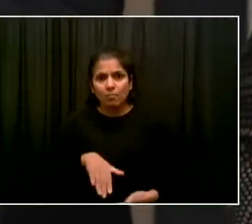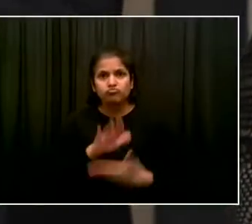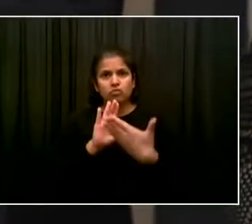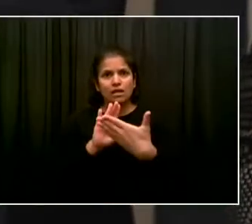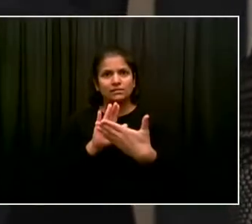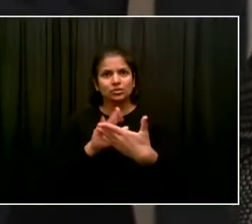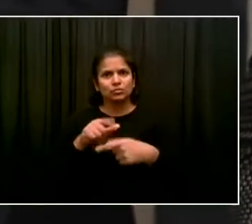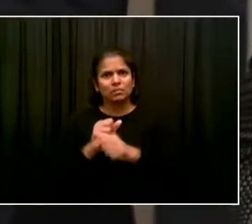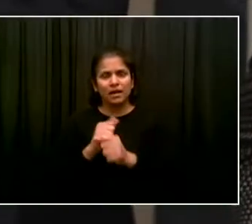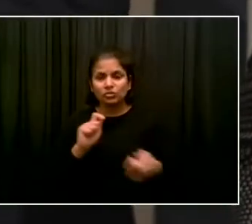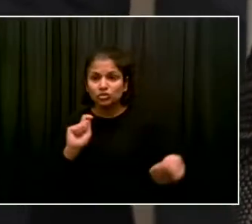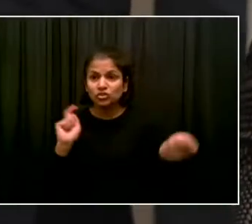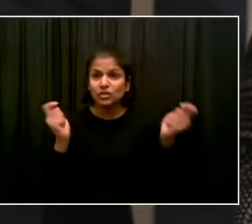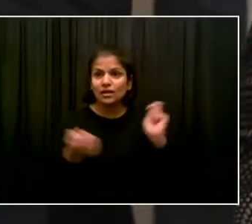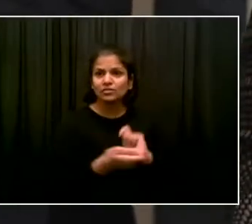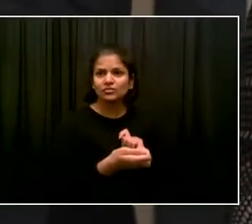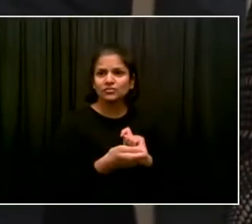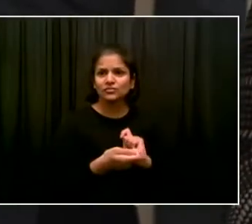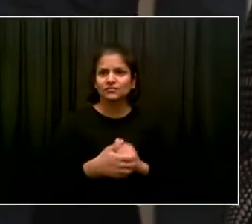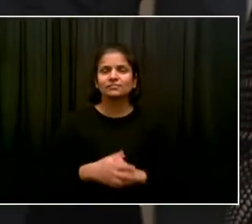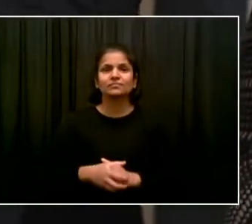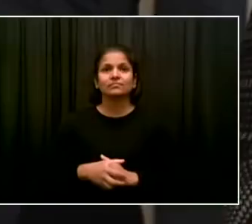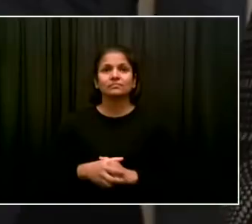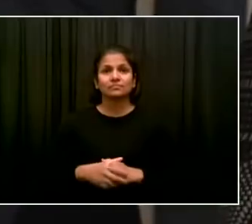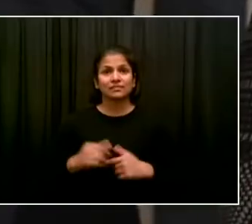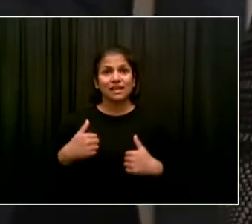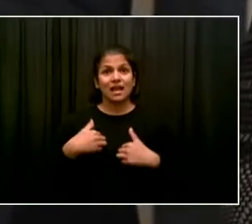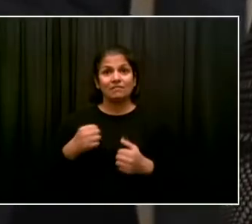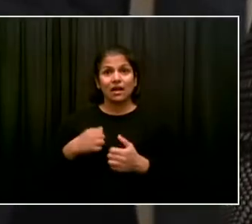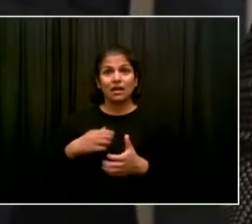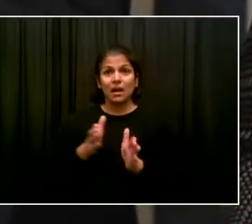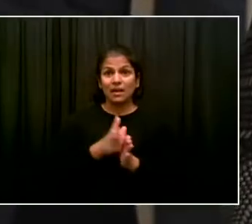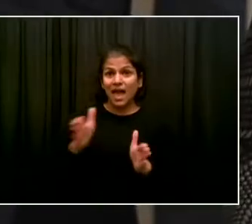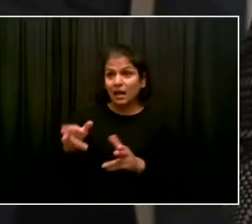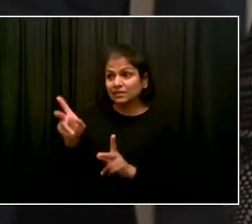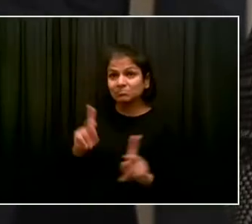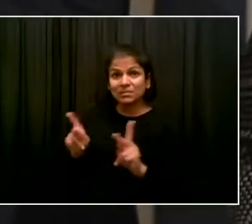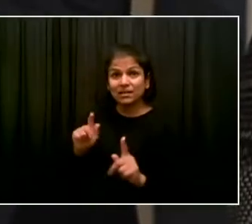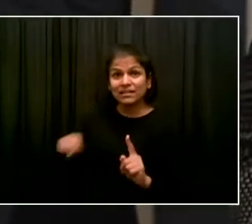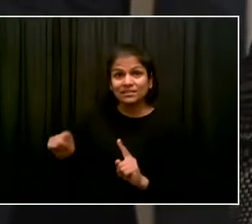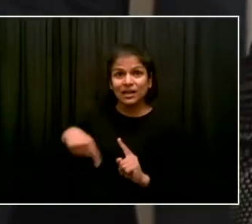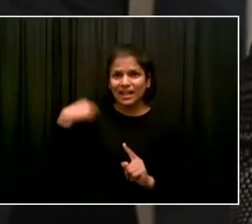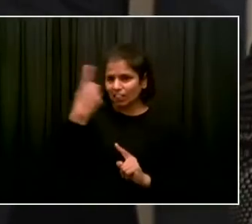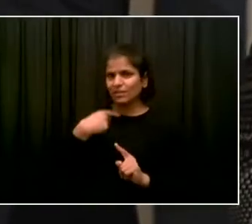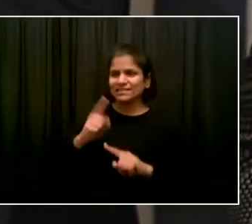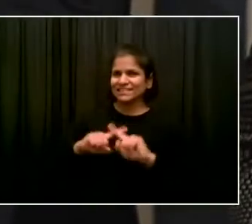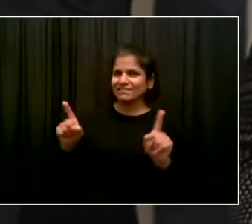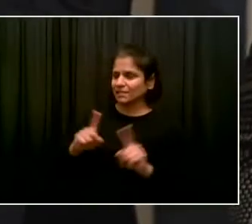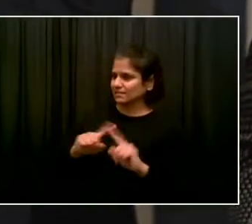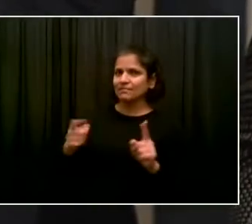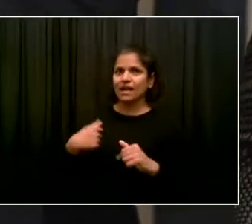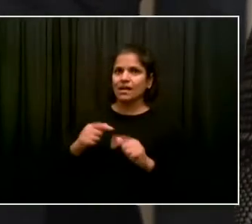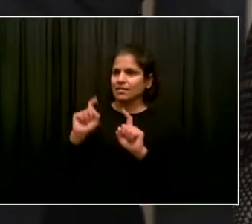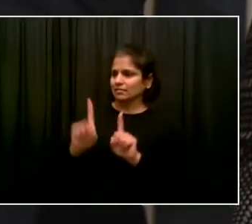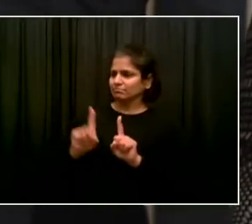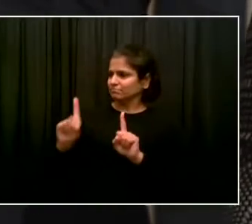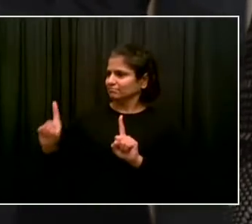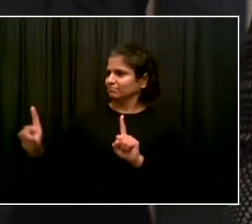BETTER WAY TO MAKE UP IN THE MORNING TO SAY GOOD MORNING TO A NEIGHBOR T THA MAY NOT LOOK LIKE YOU. WHAT A GREAT WAY FOR CHILDREN TO GET ON THE BUS